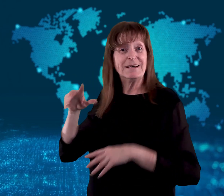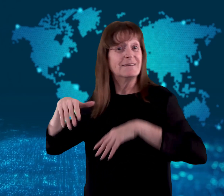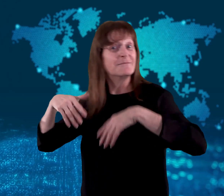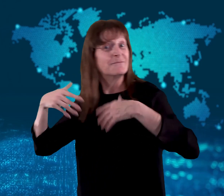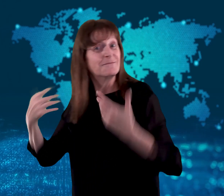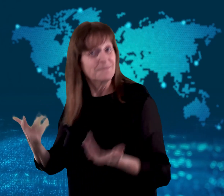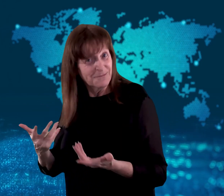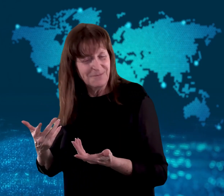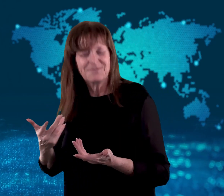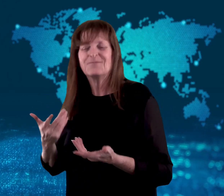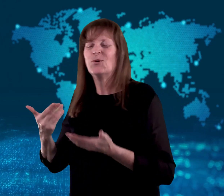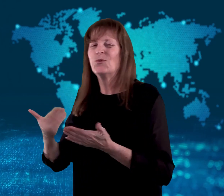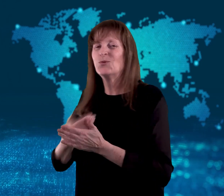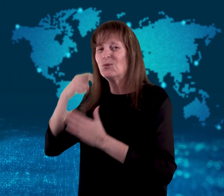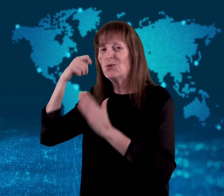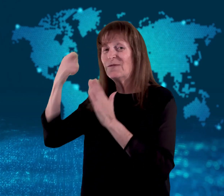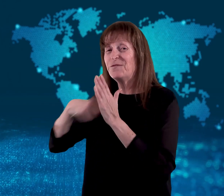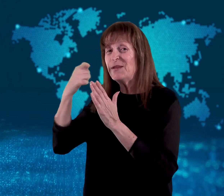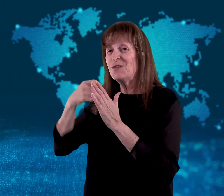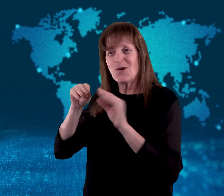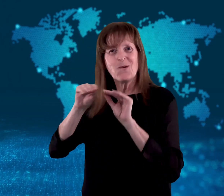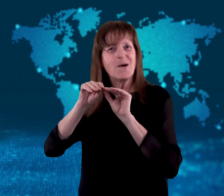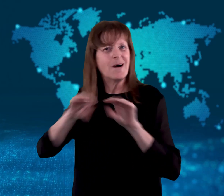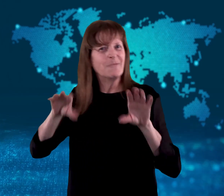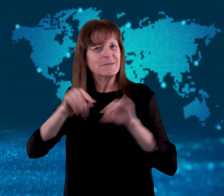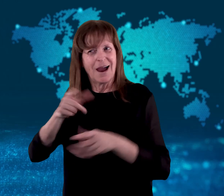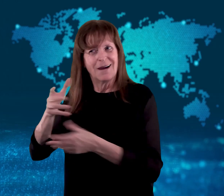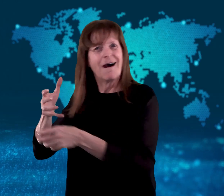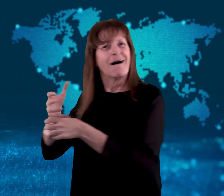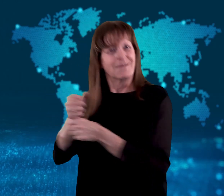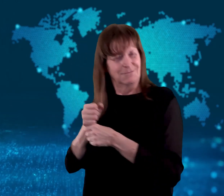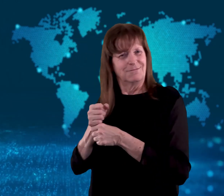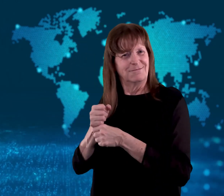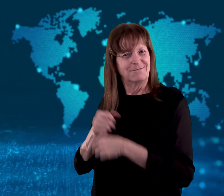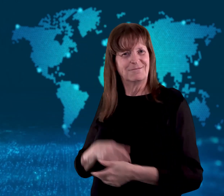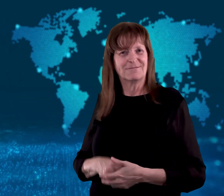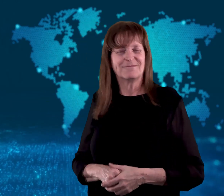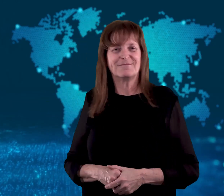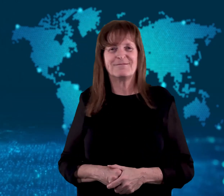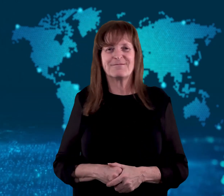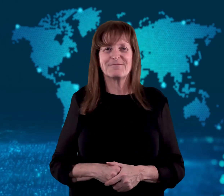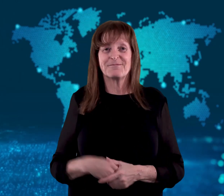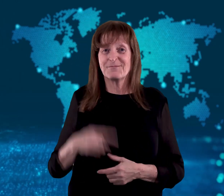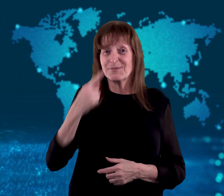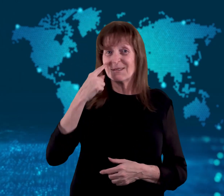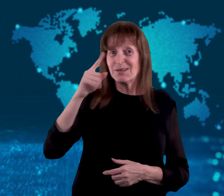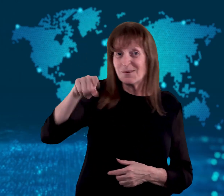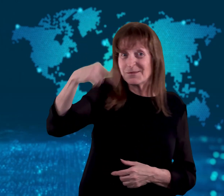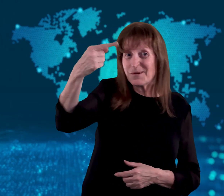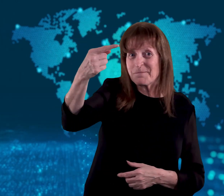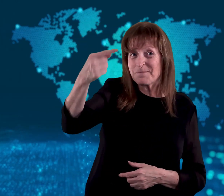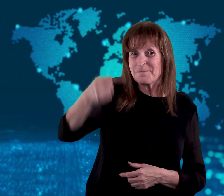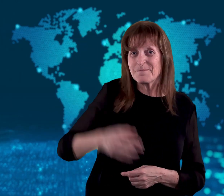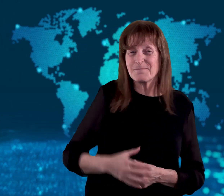to get new video updates! See you next time!